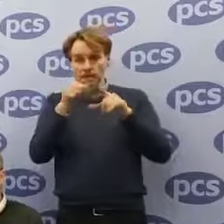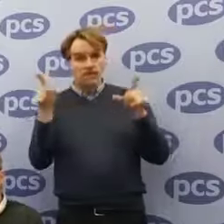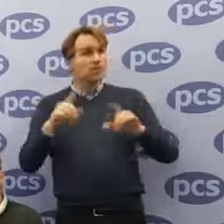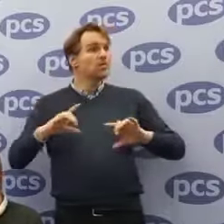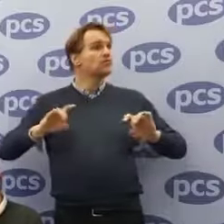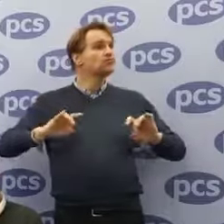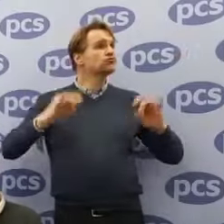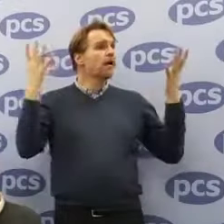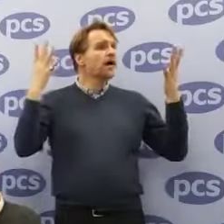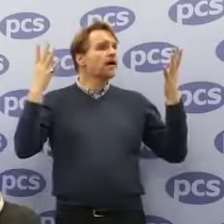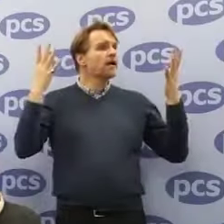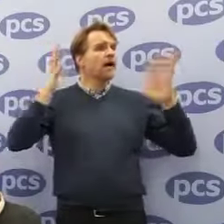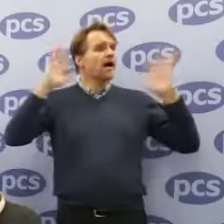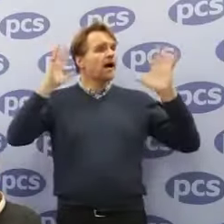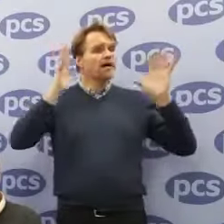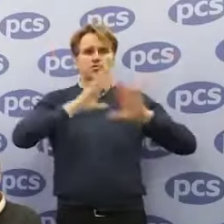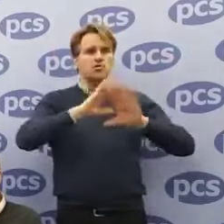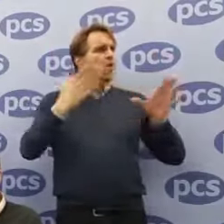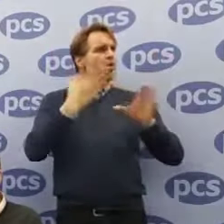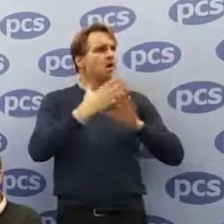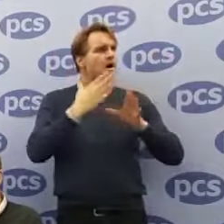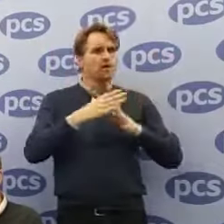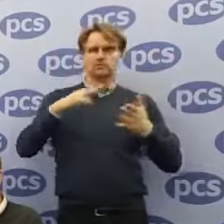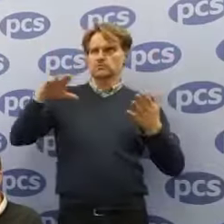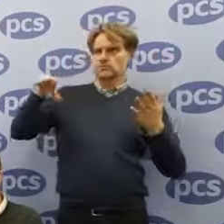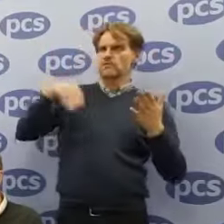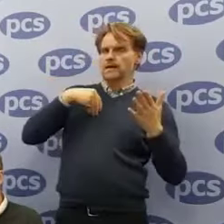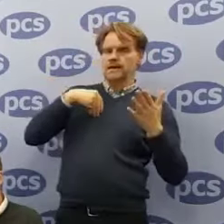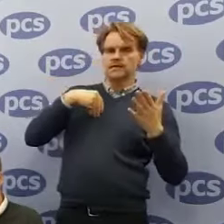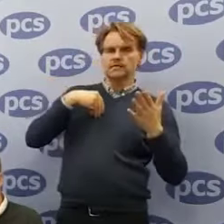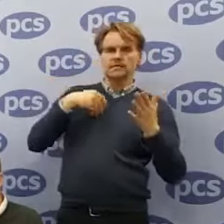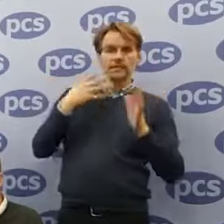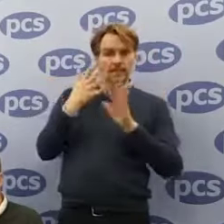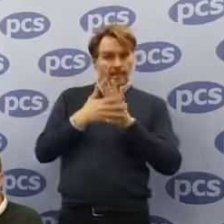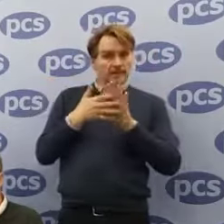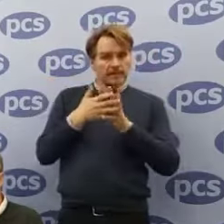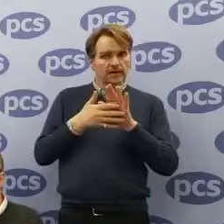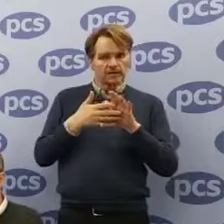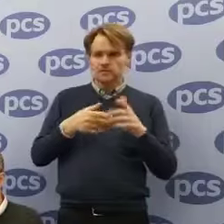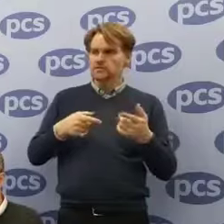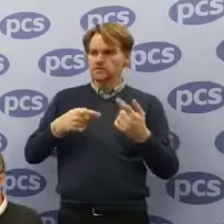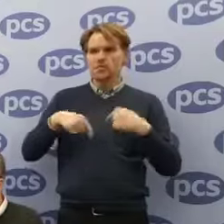action on everybody's behalf so what it's going to give us is the ability to call